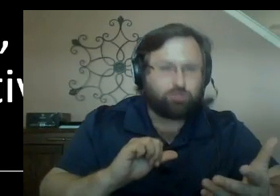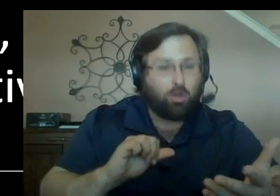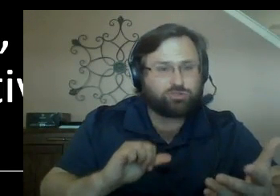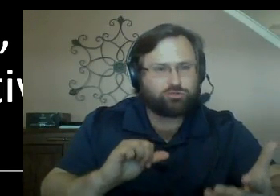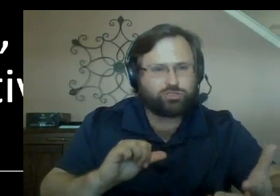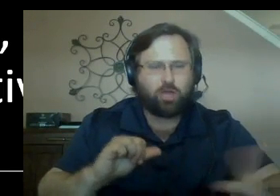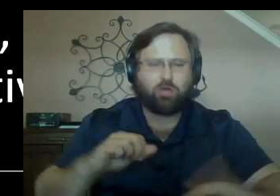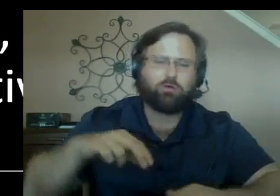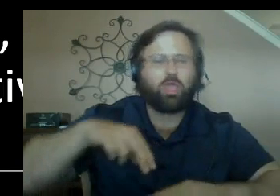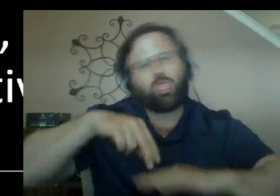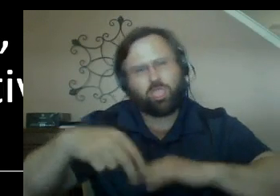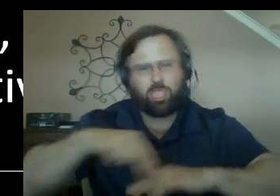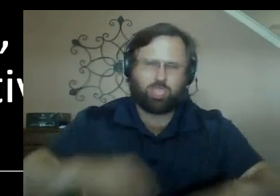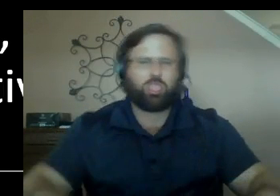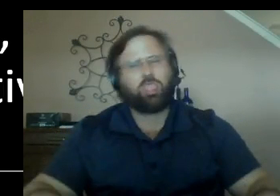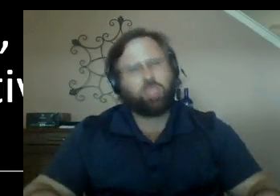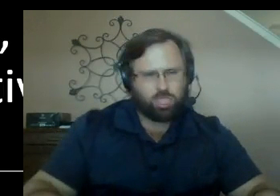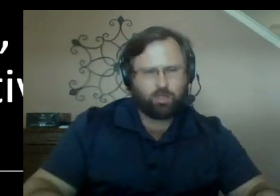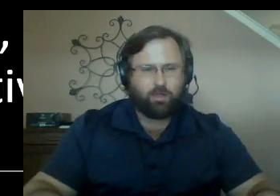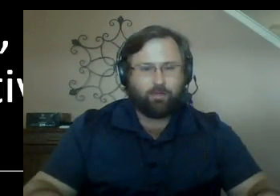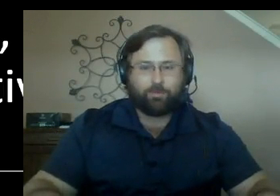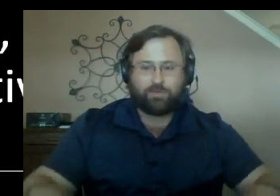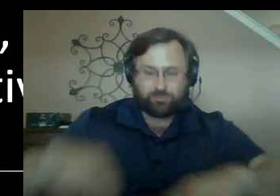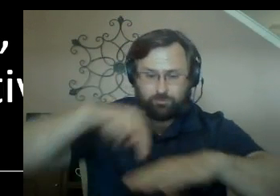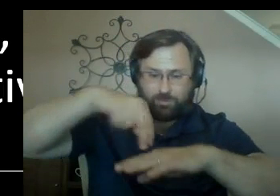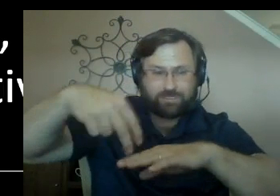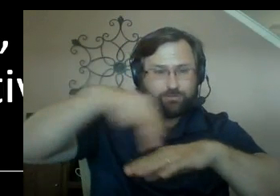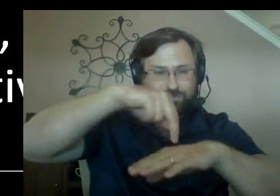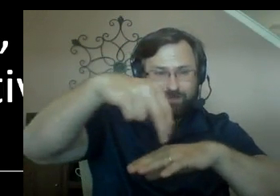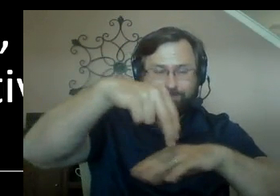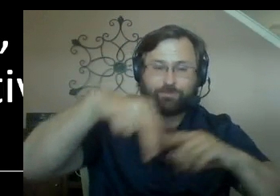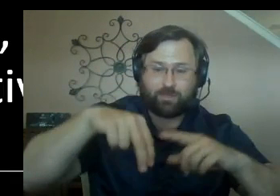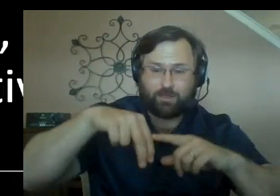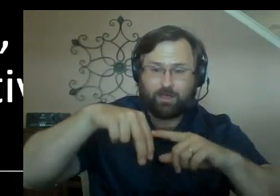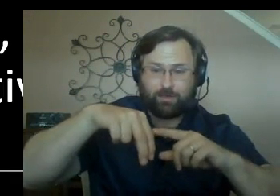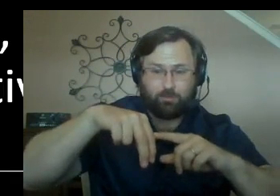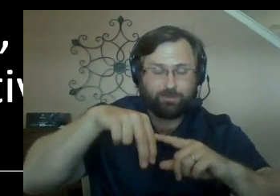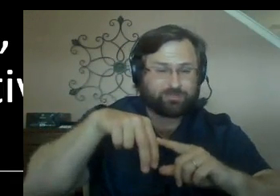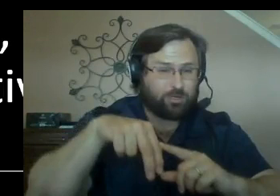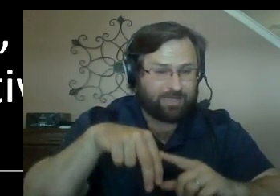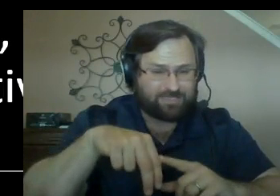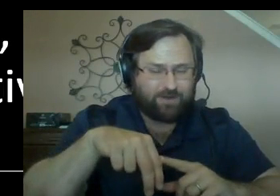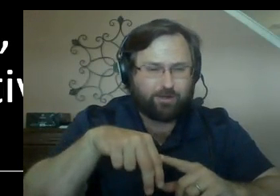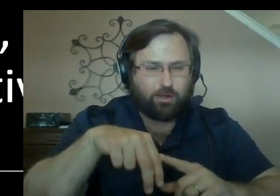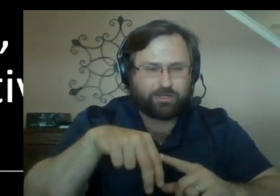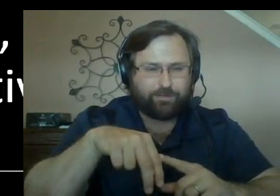you also show which is a use of a what we used to call classifier now called